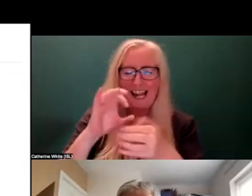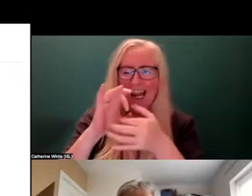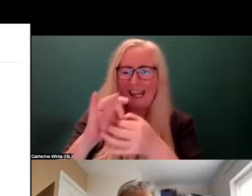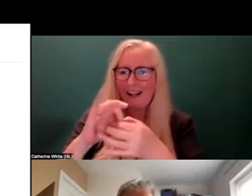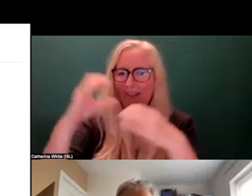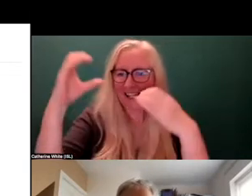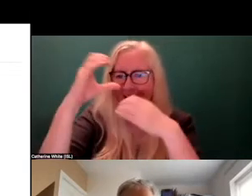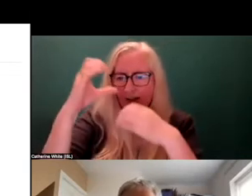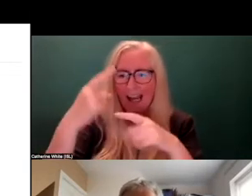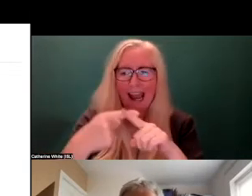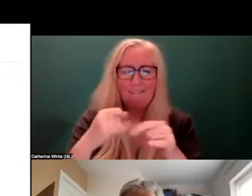and who cares for whom.